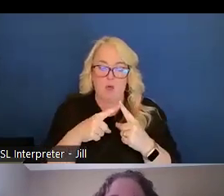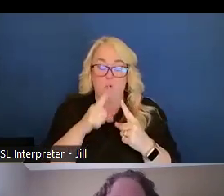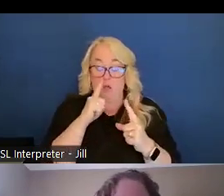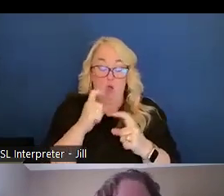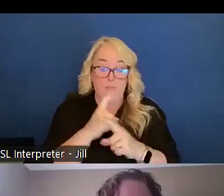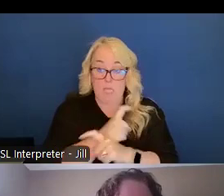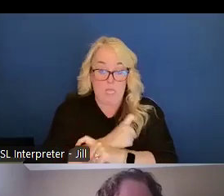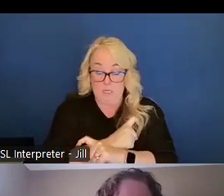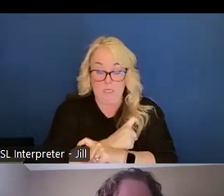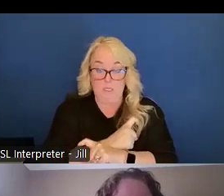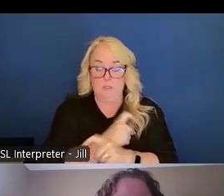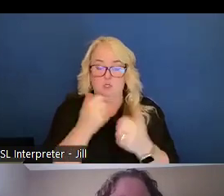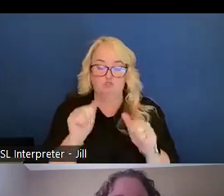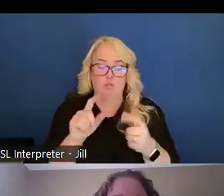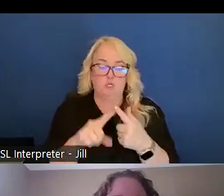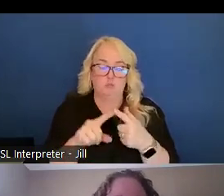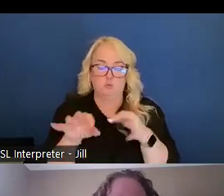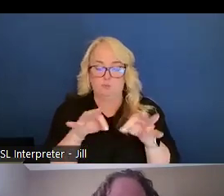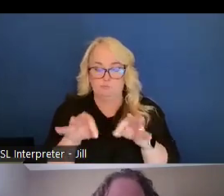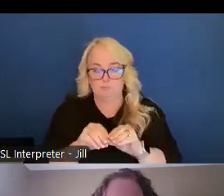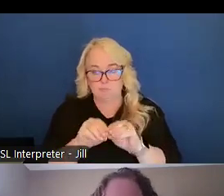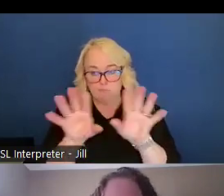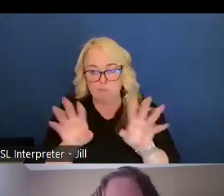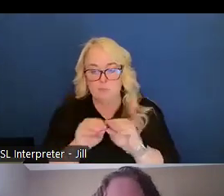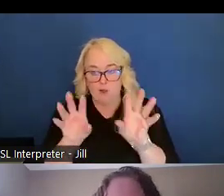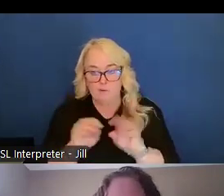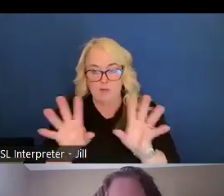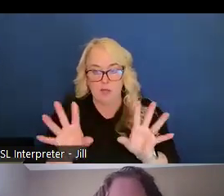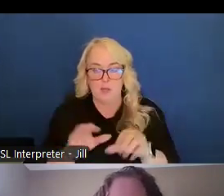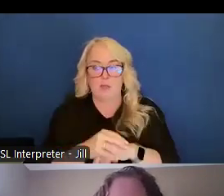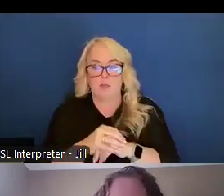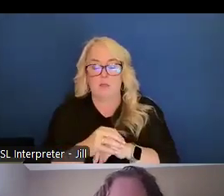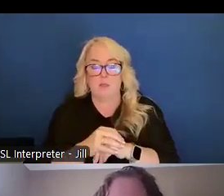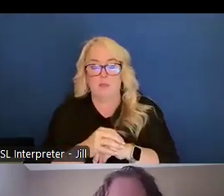to demystify it a little bit, because, as they've talked about